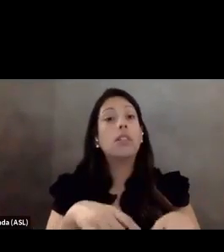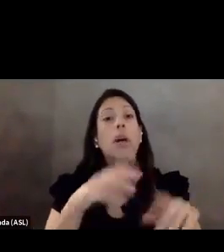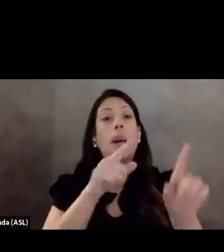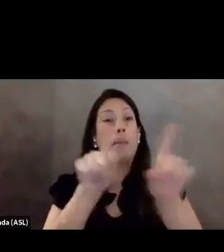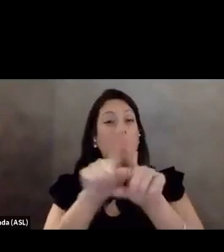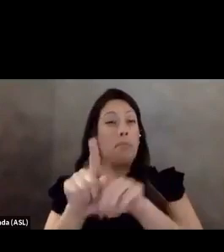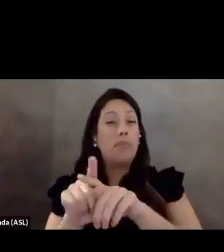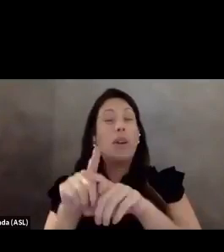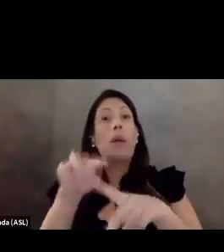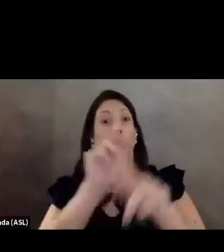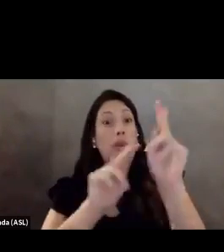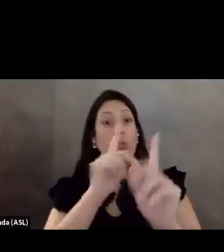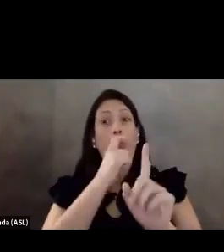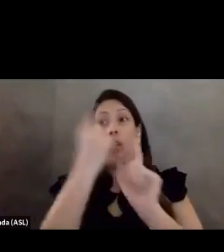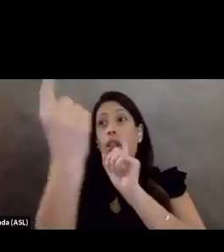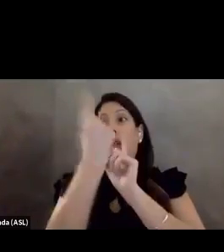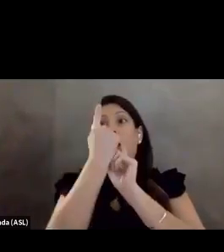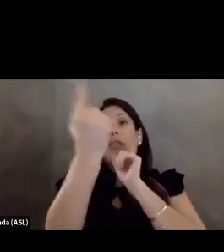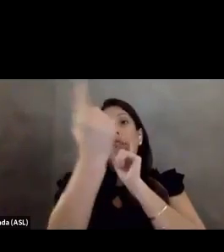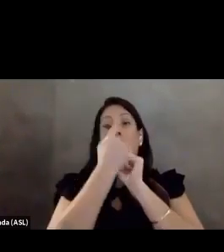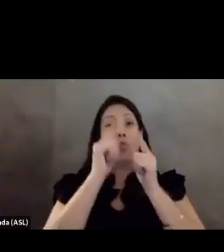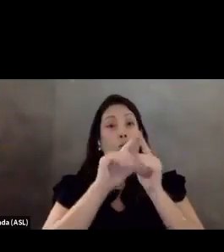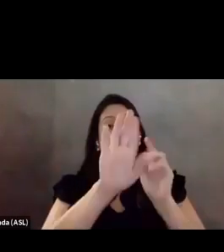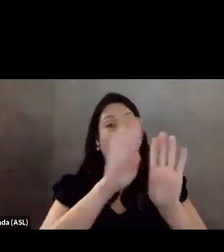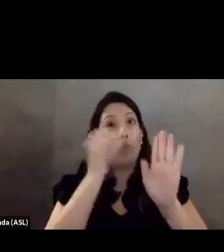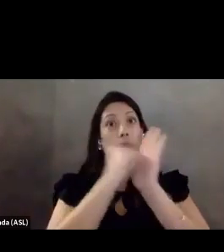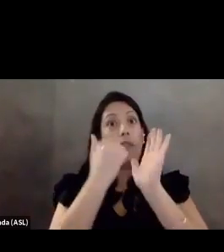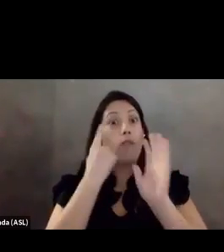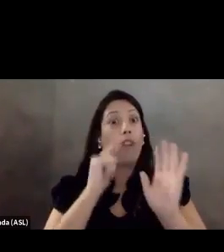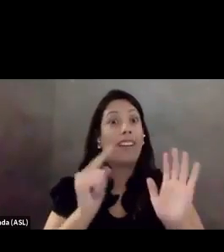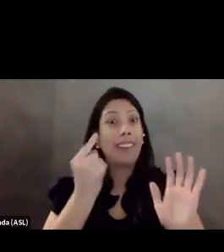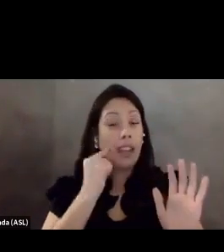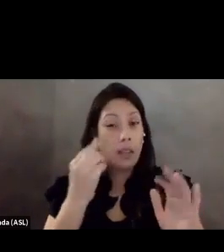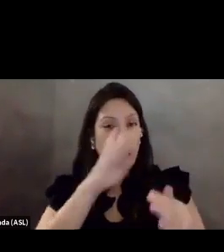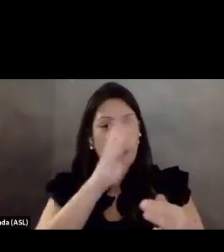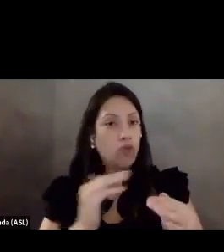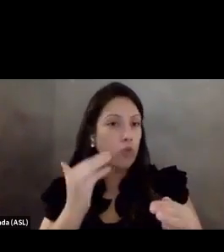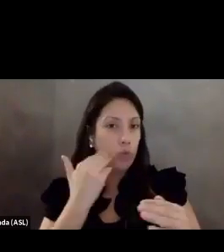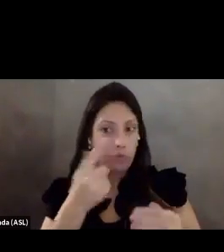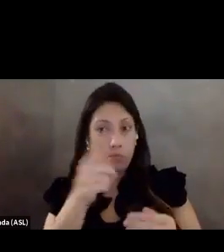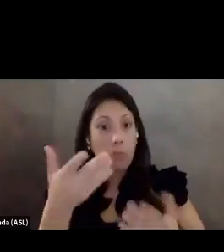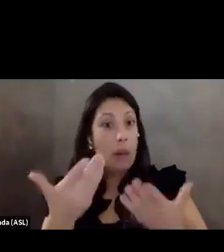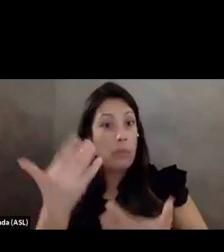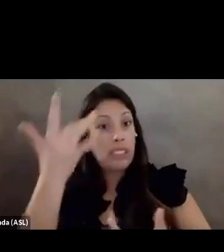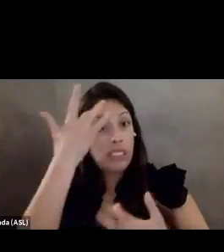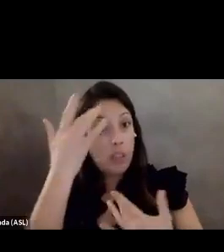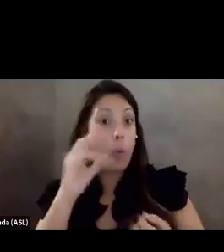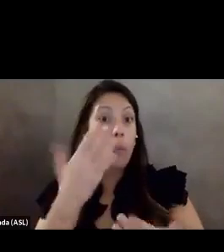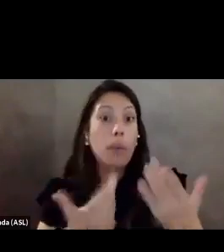is appropriately masked and you would be exposed to many, many different people who are not in your household.